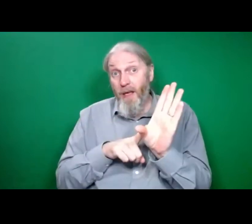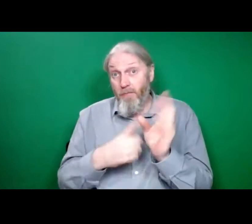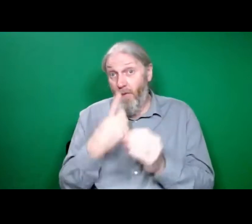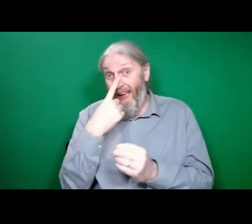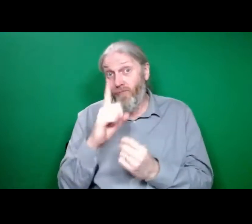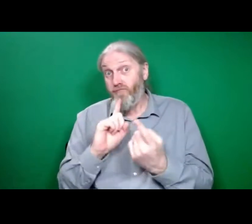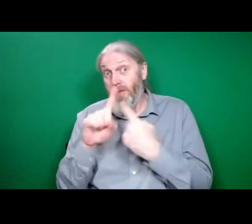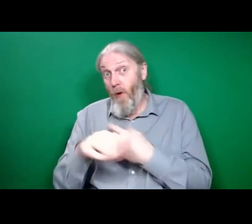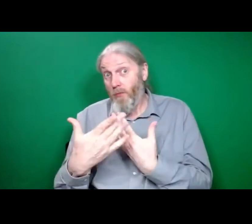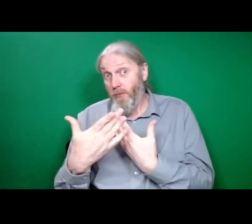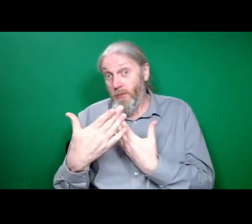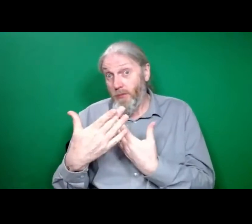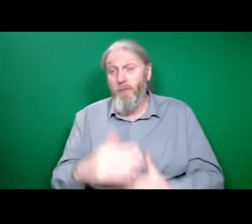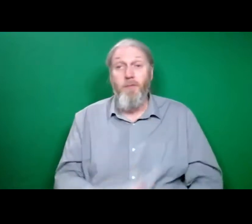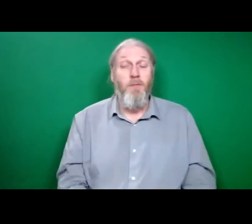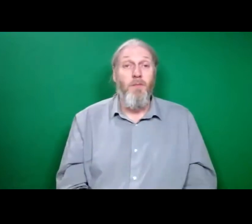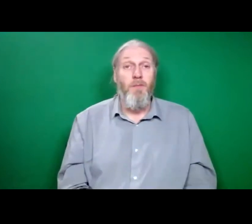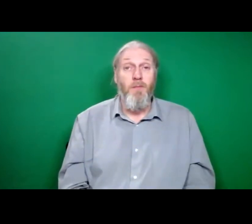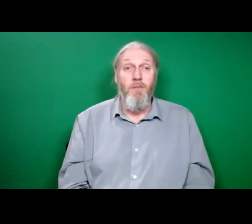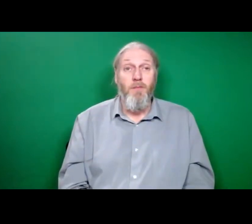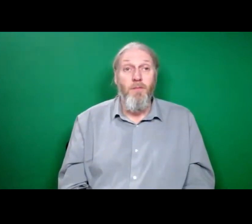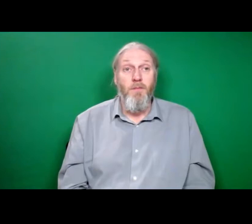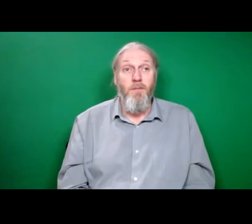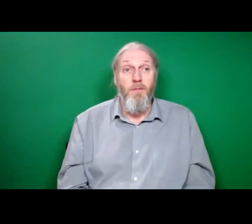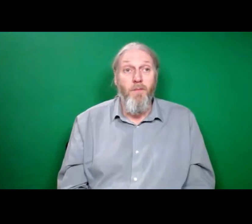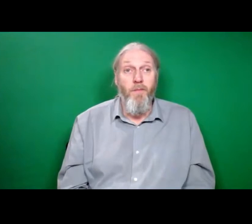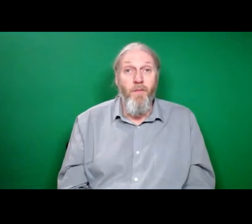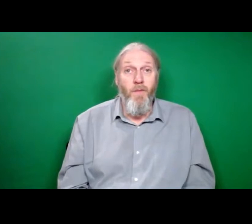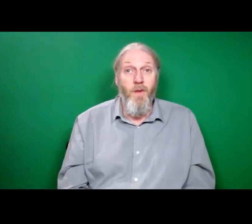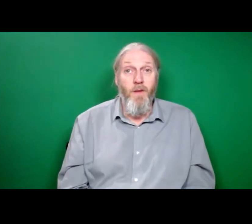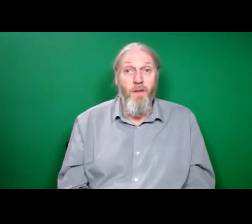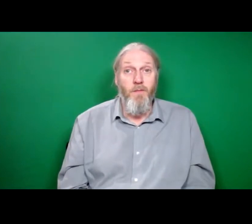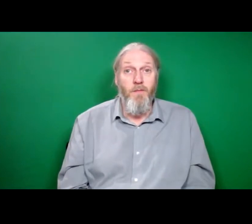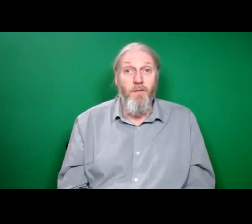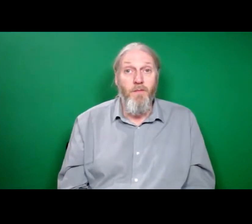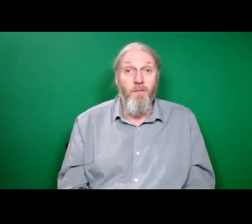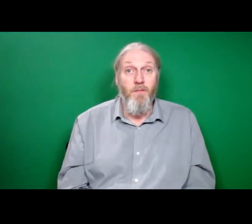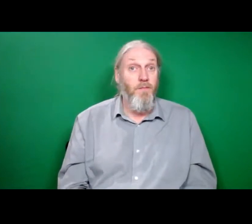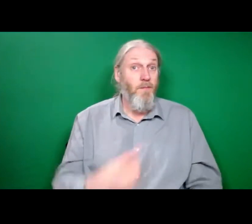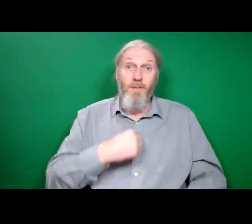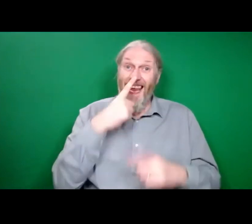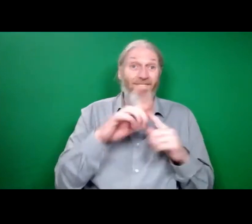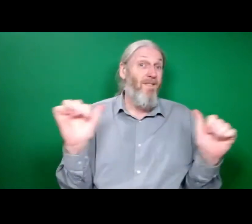residents and the public at the early stage of a project?" Oh, now there's a question!